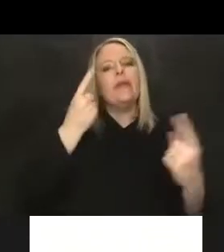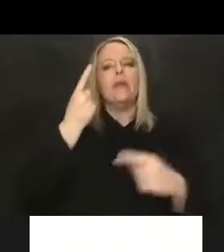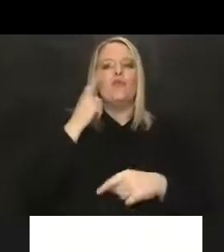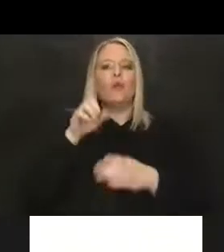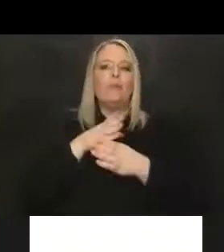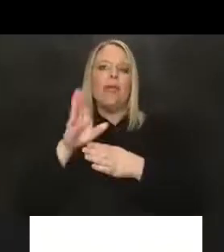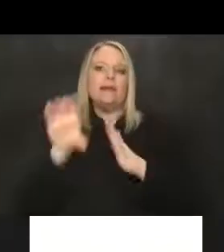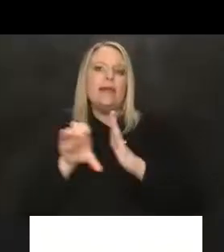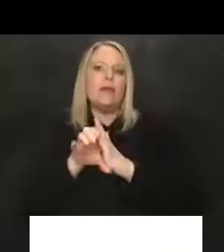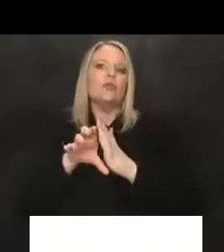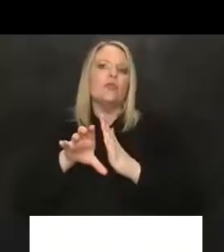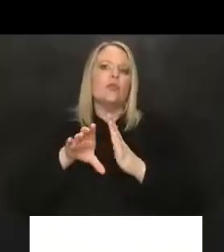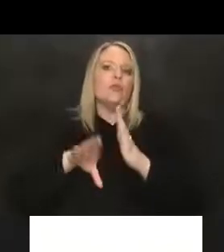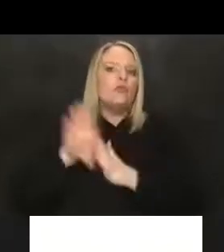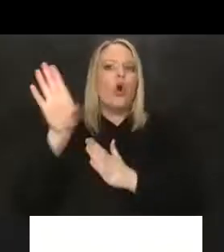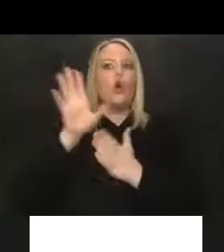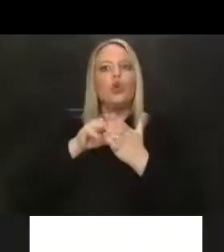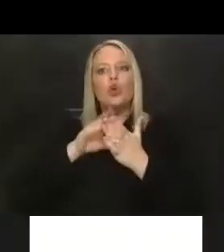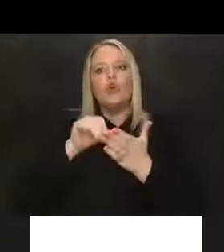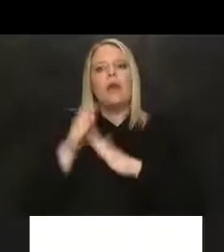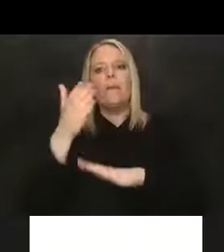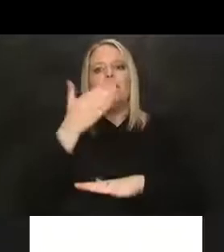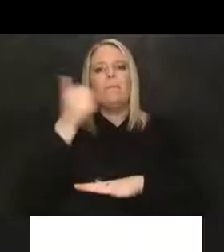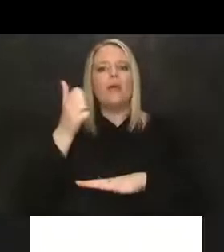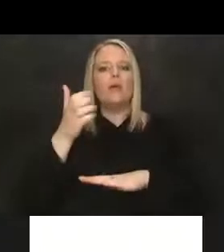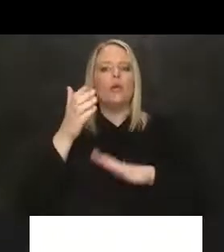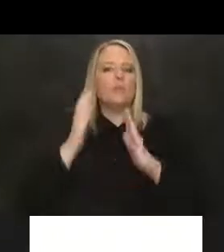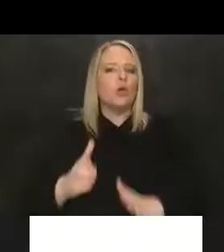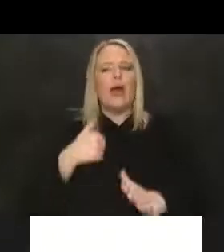and be a better person, and that's not the kind of role that I wanted- and, conversely,